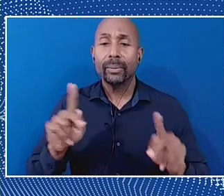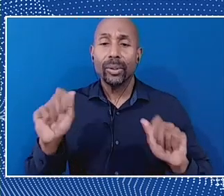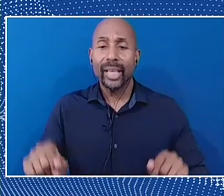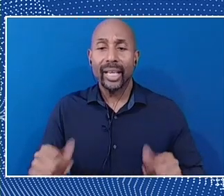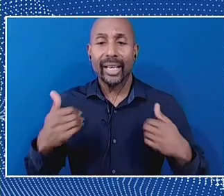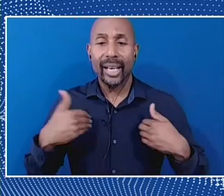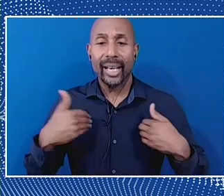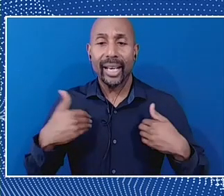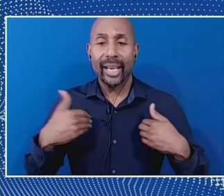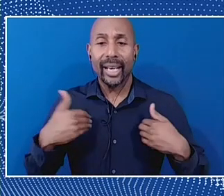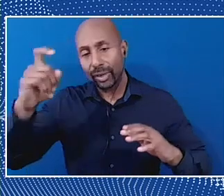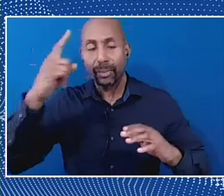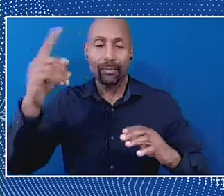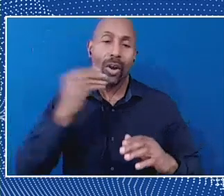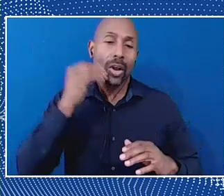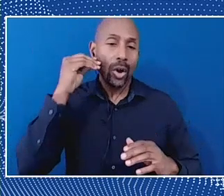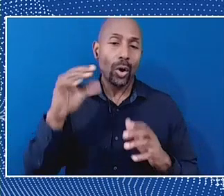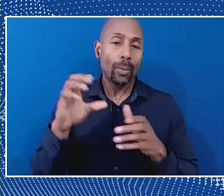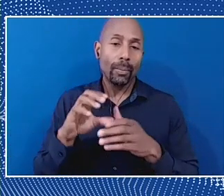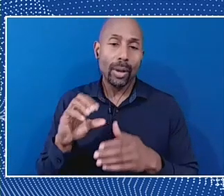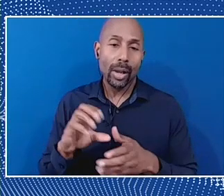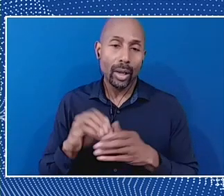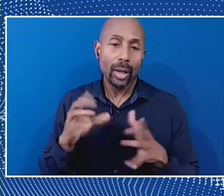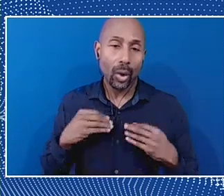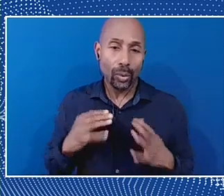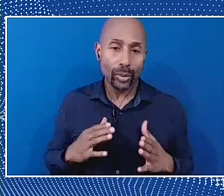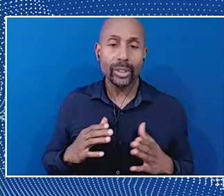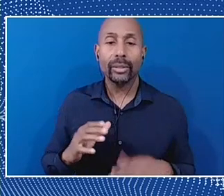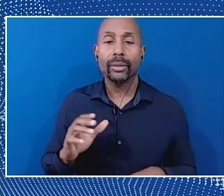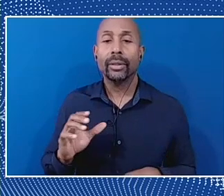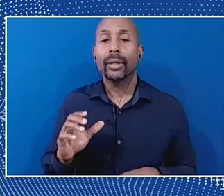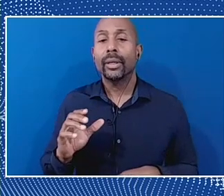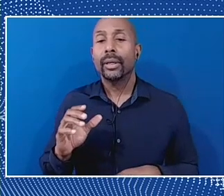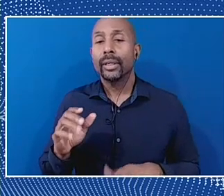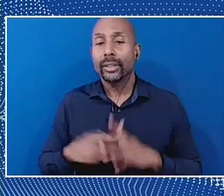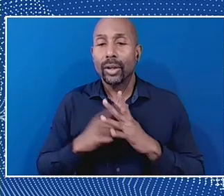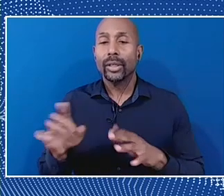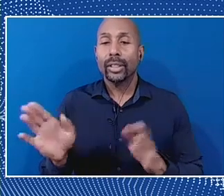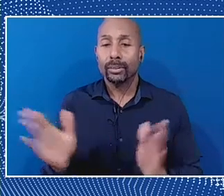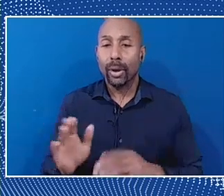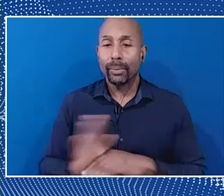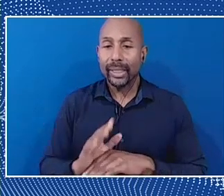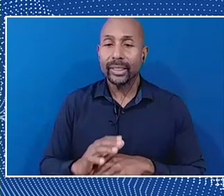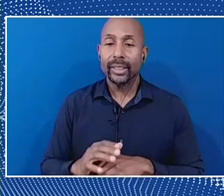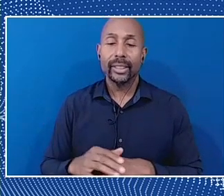family might finally be in reach. For too long, the cost of pursuing a higher education has resulted in a